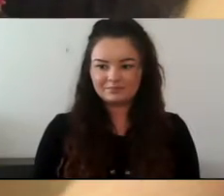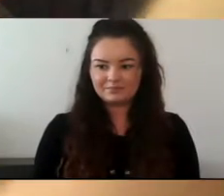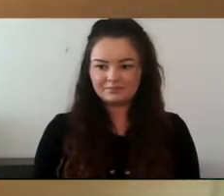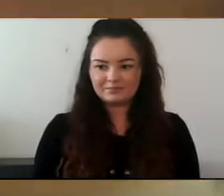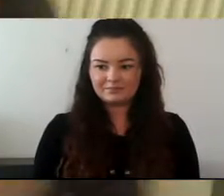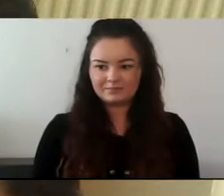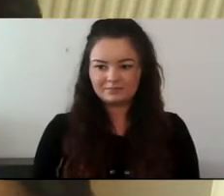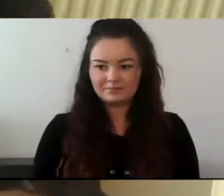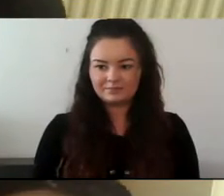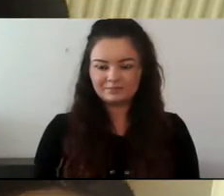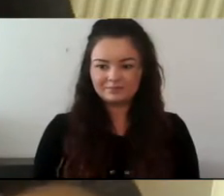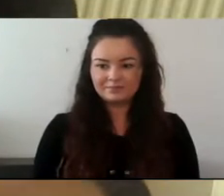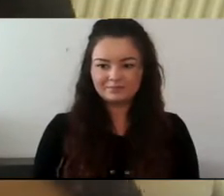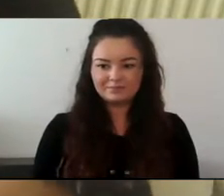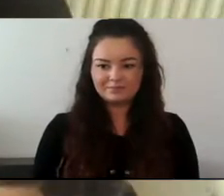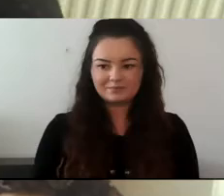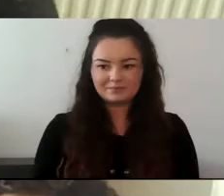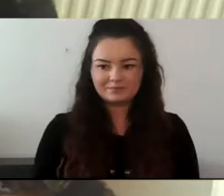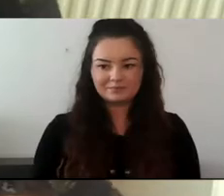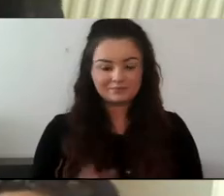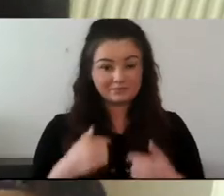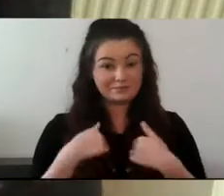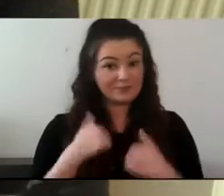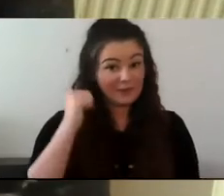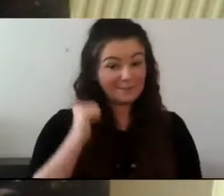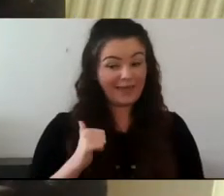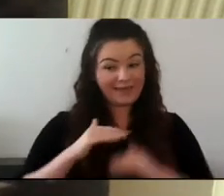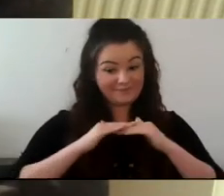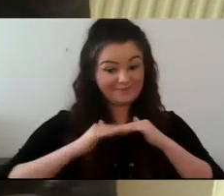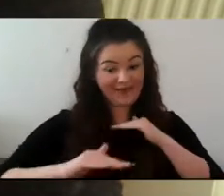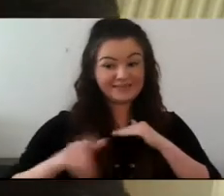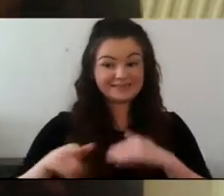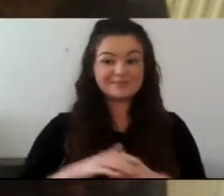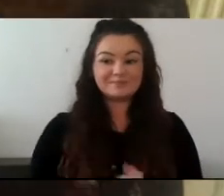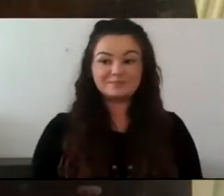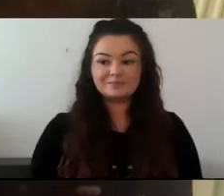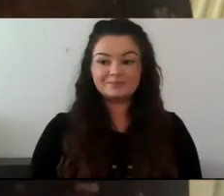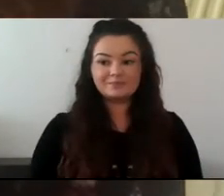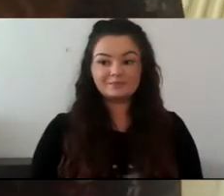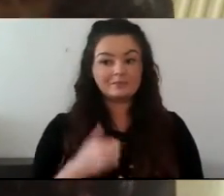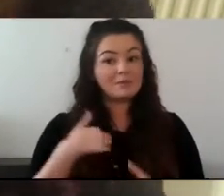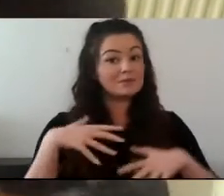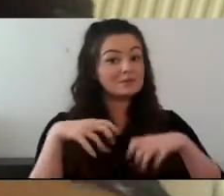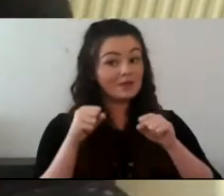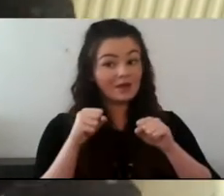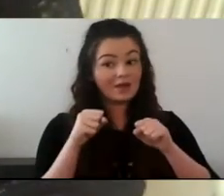There we go. So I've got my tote bag nice and flat and I'm going to start with my letters.